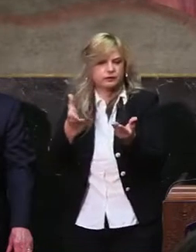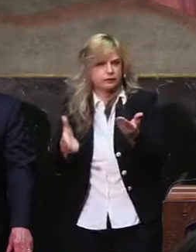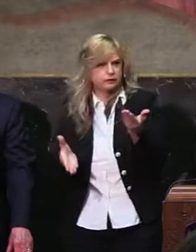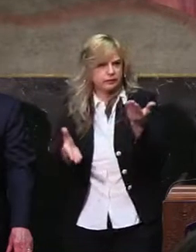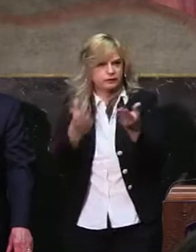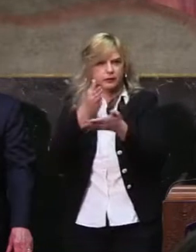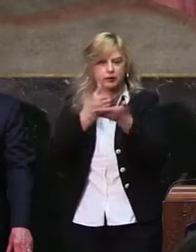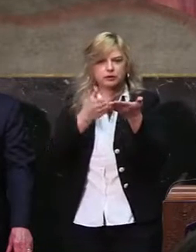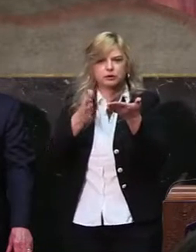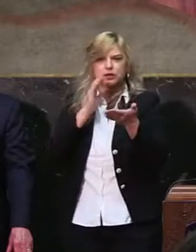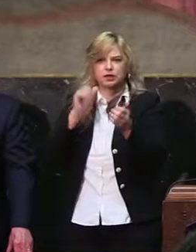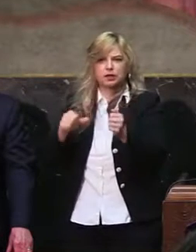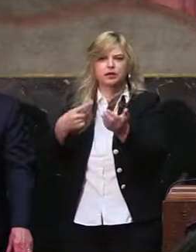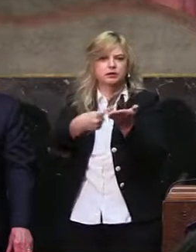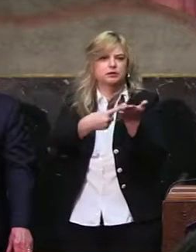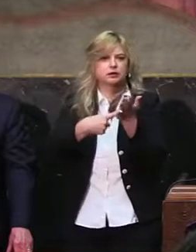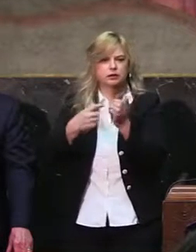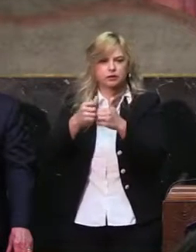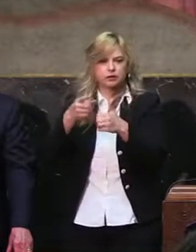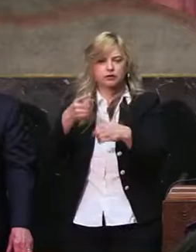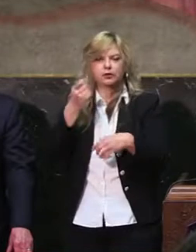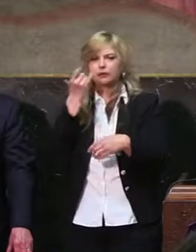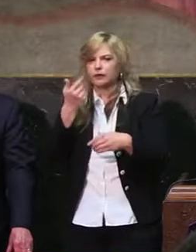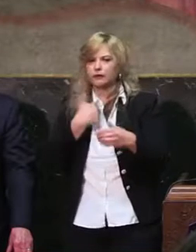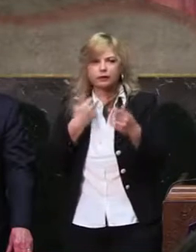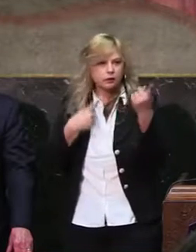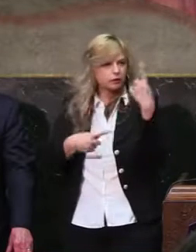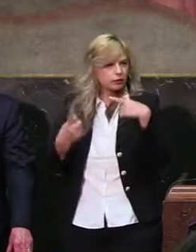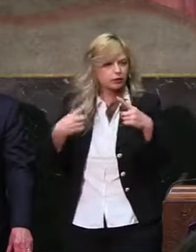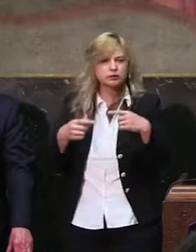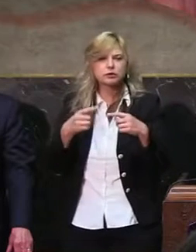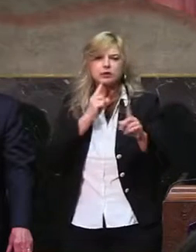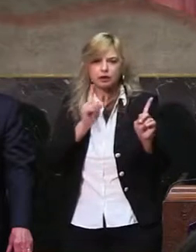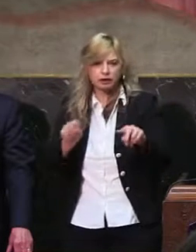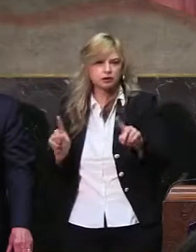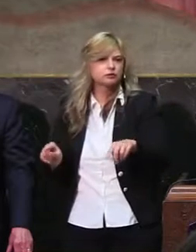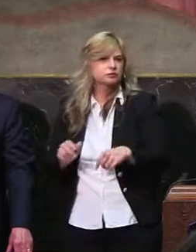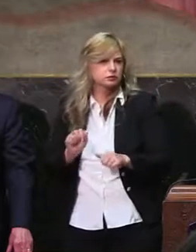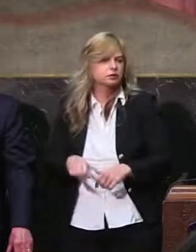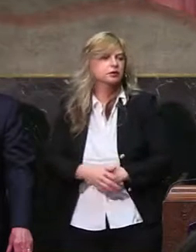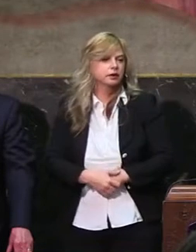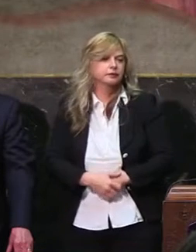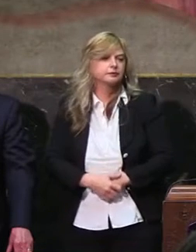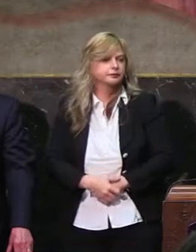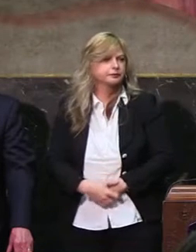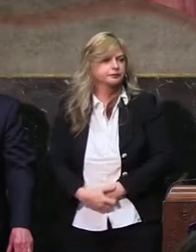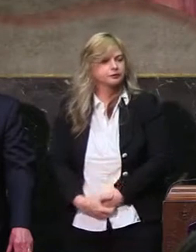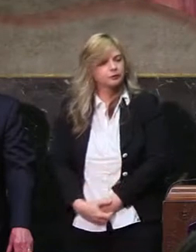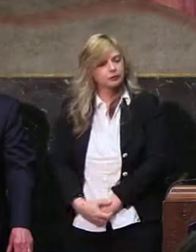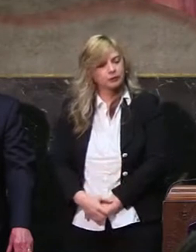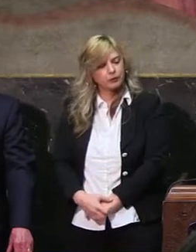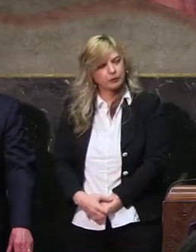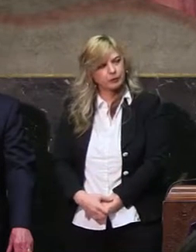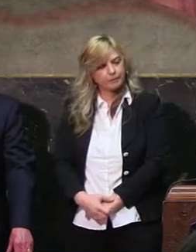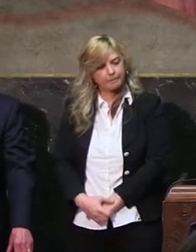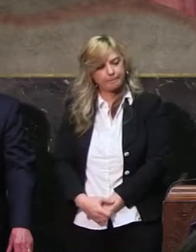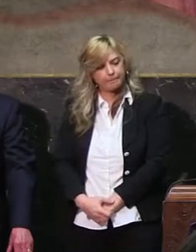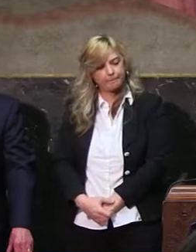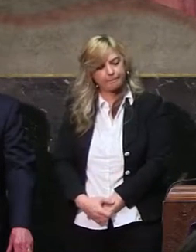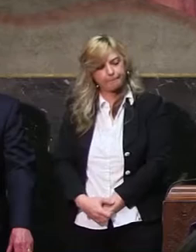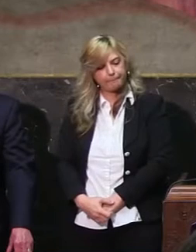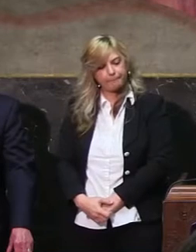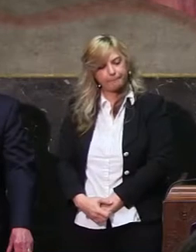answer any questions. So there was